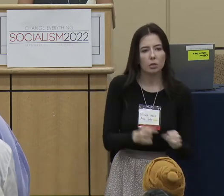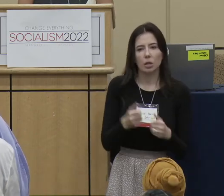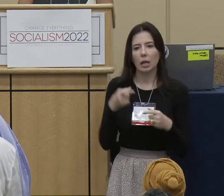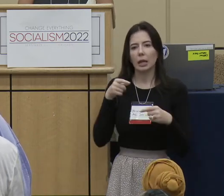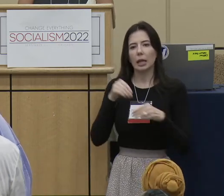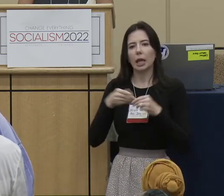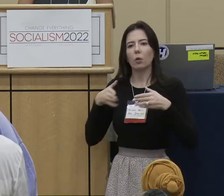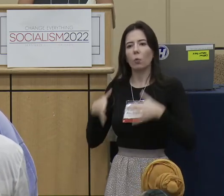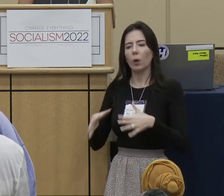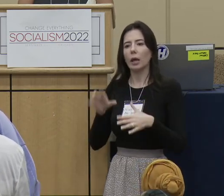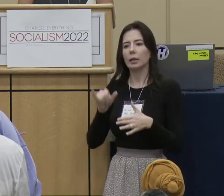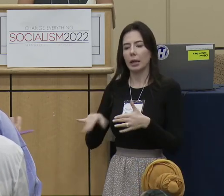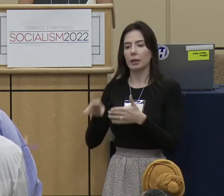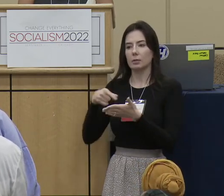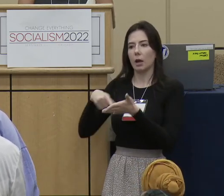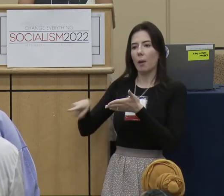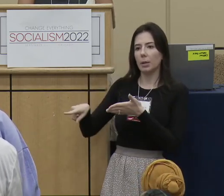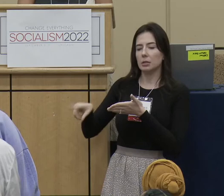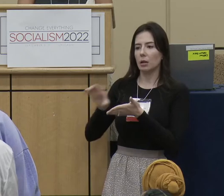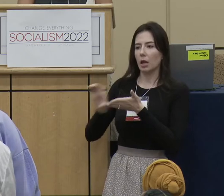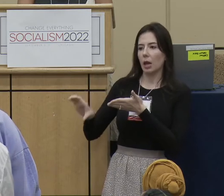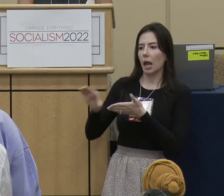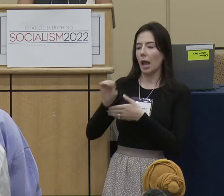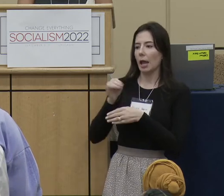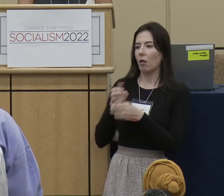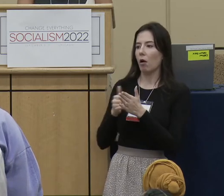What does it mean for us to be working towards abolition , and